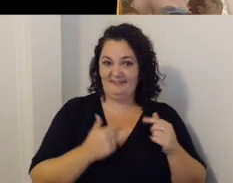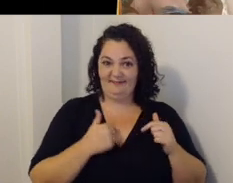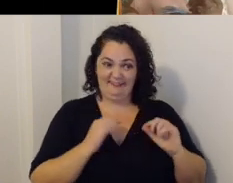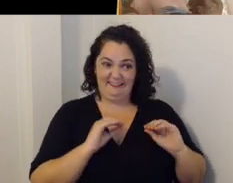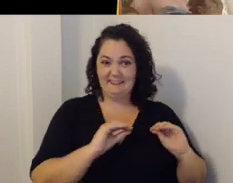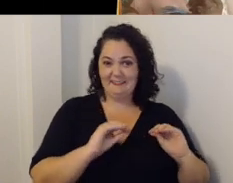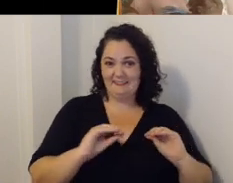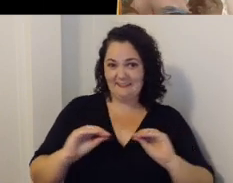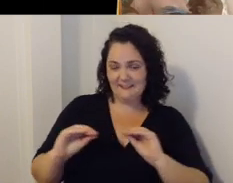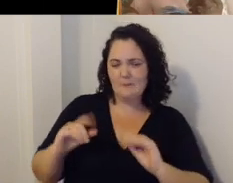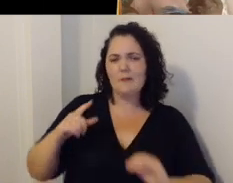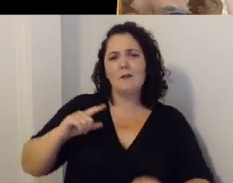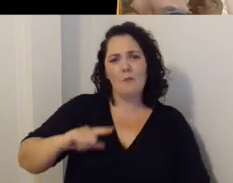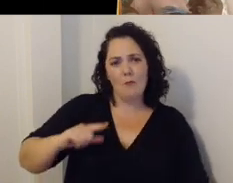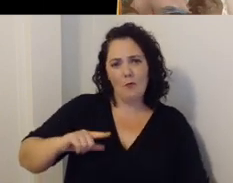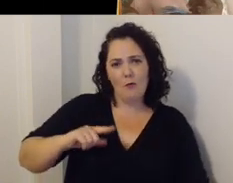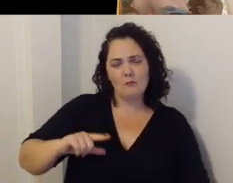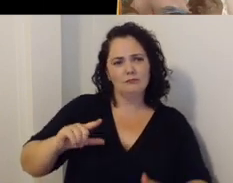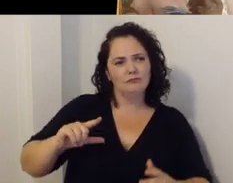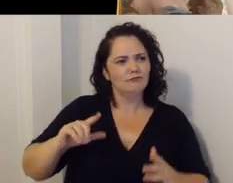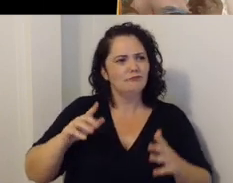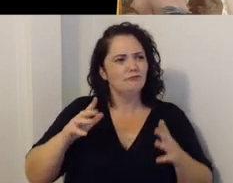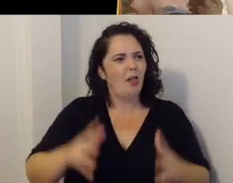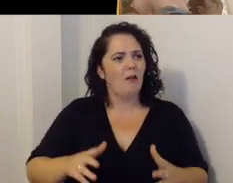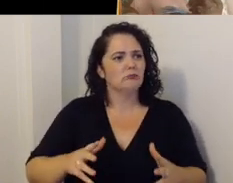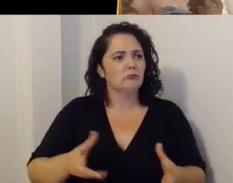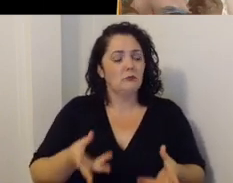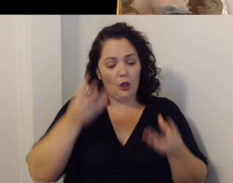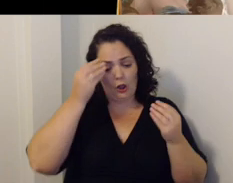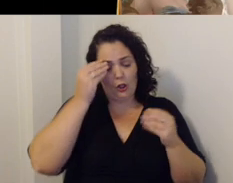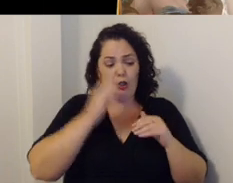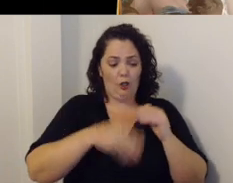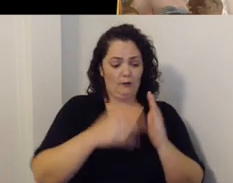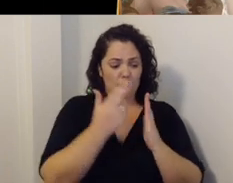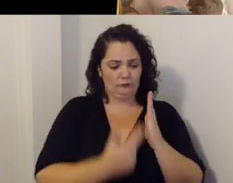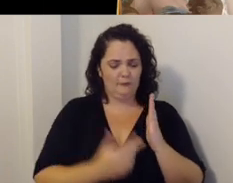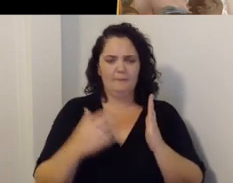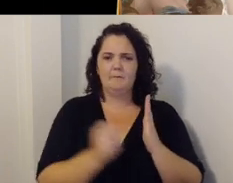people when they come to drawing early on to use line to define form and oftentimes it's quite a